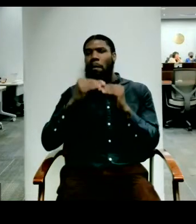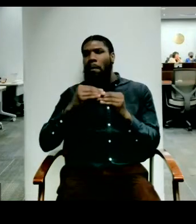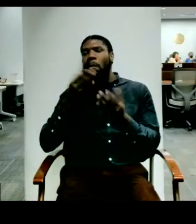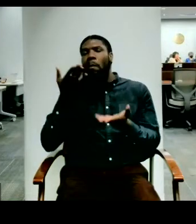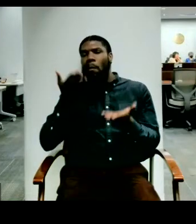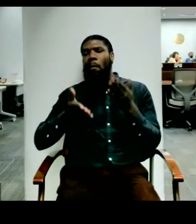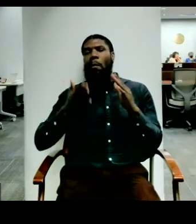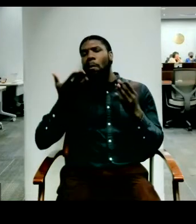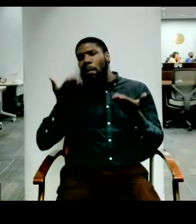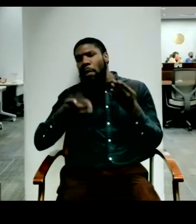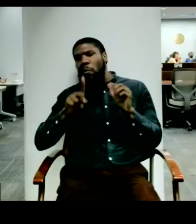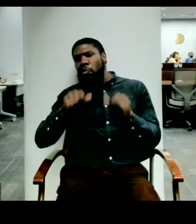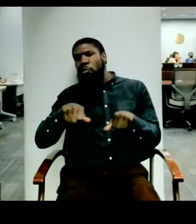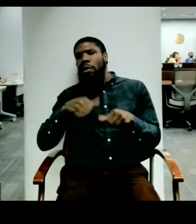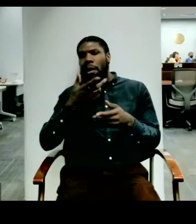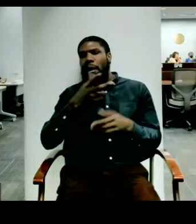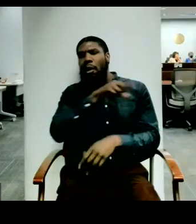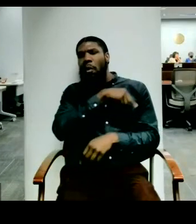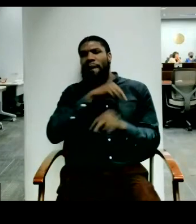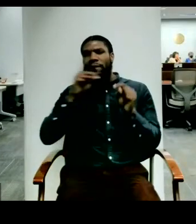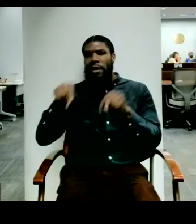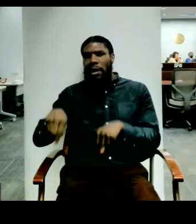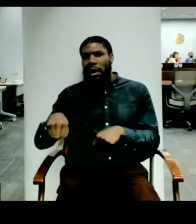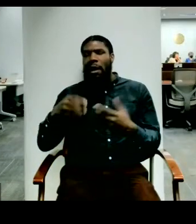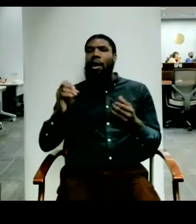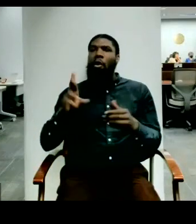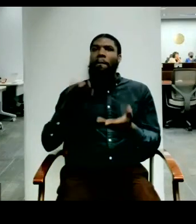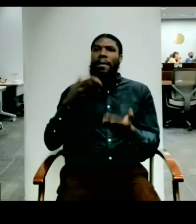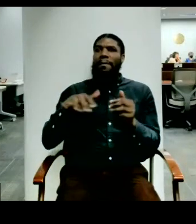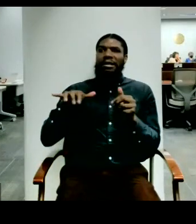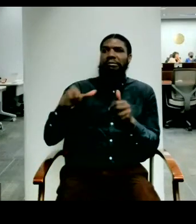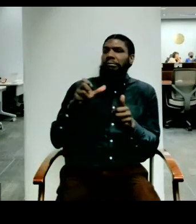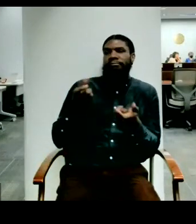the individuals who, they are not, not using the testing to get them in the front door.